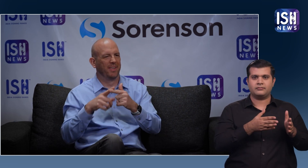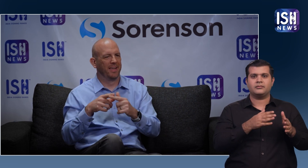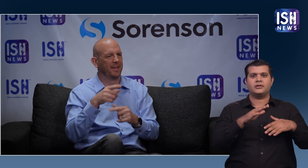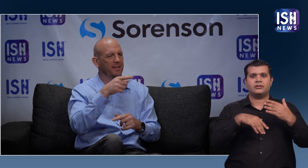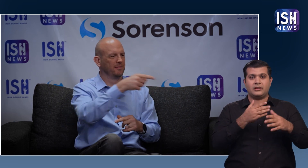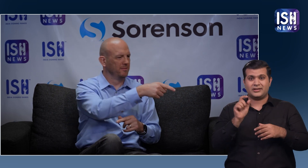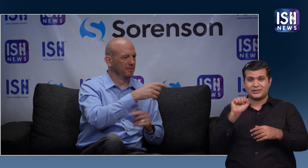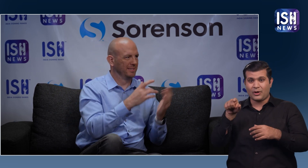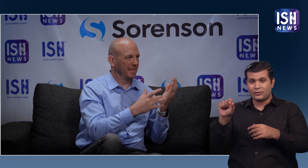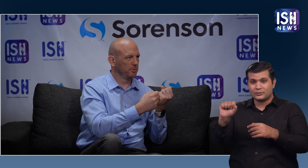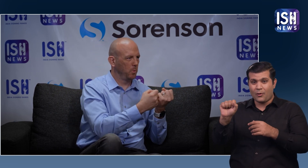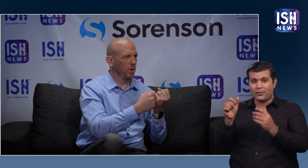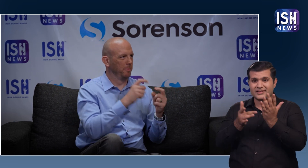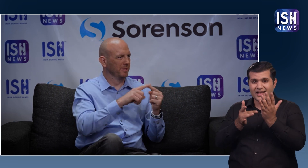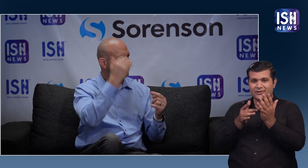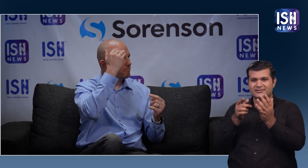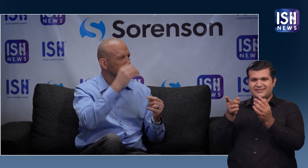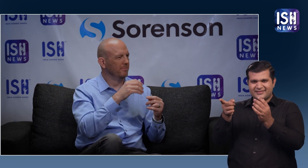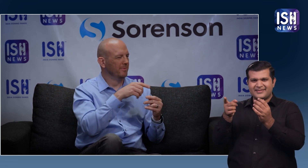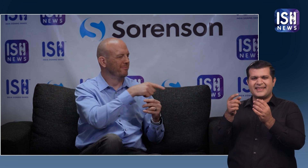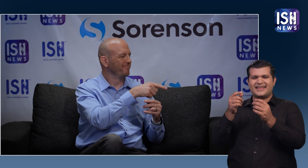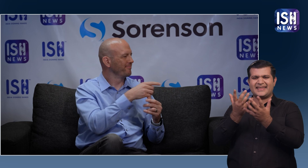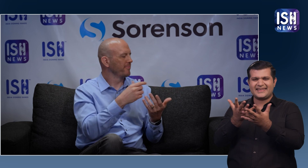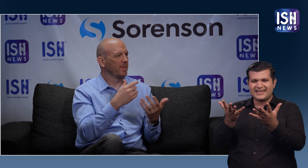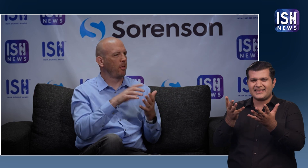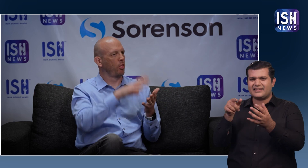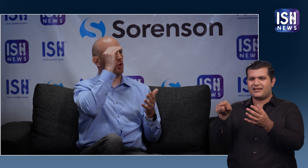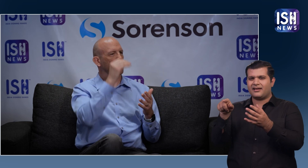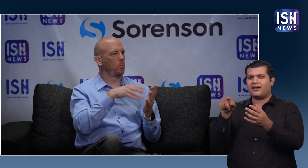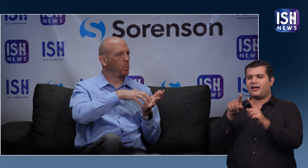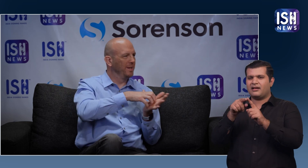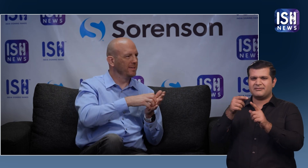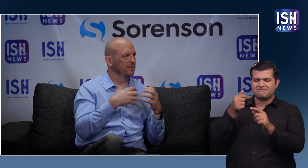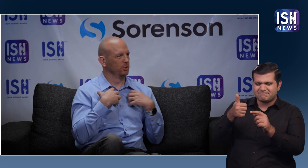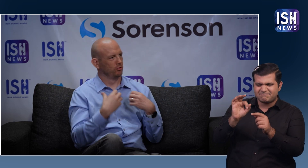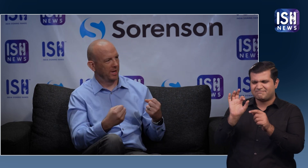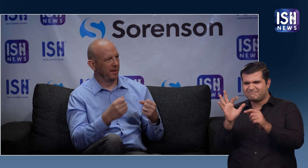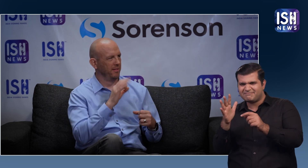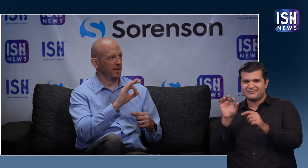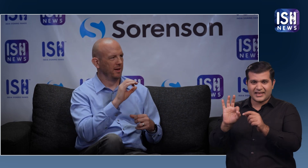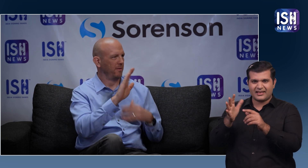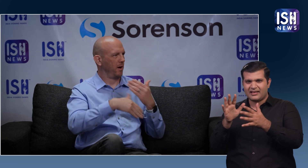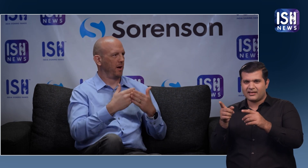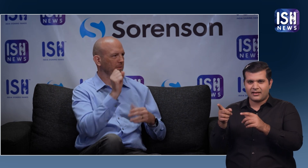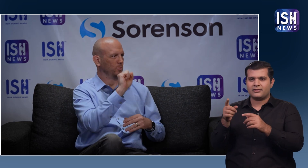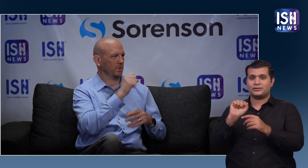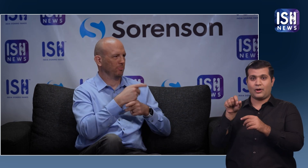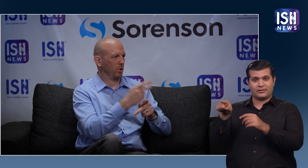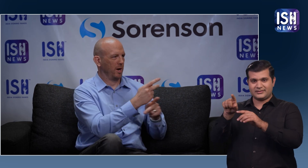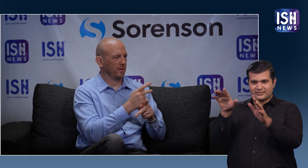Then via the tech. support, where I learned the weakness and strengths of all Sorenson products,